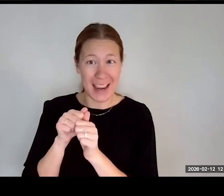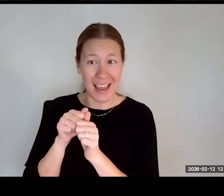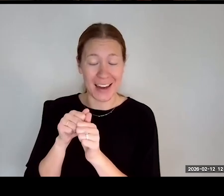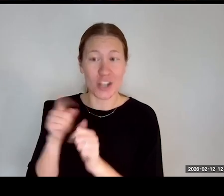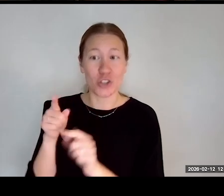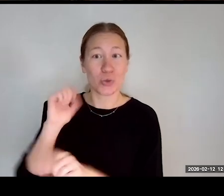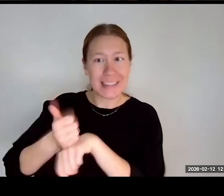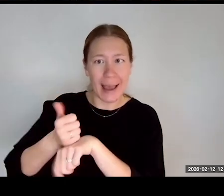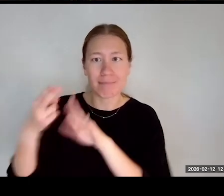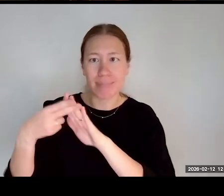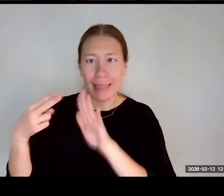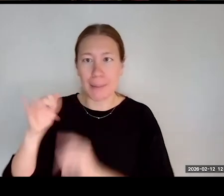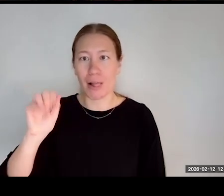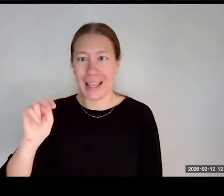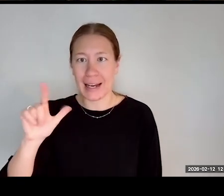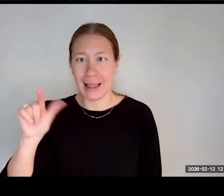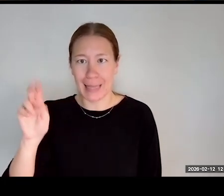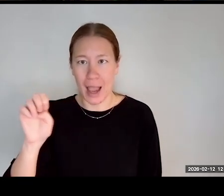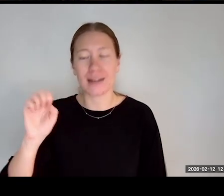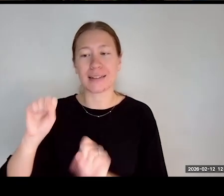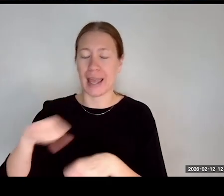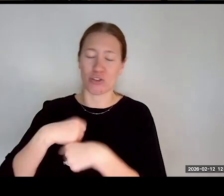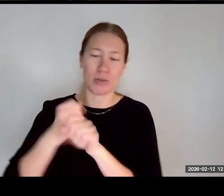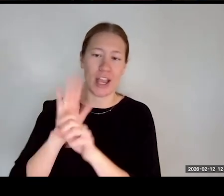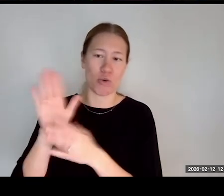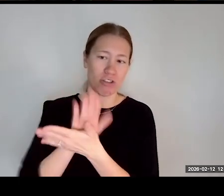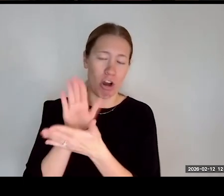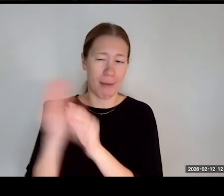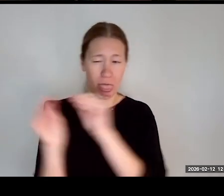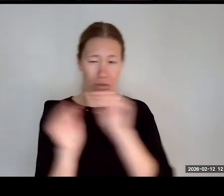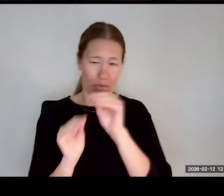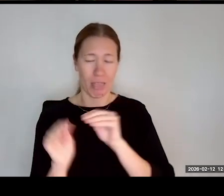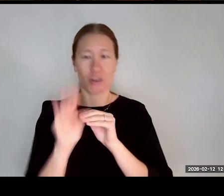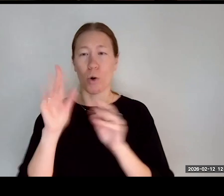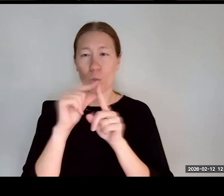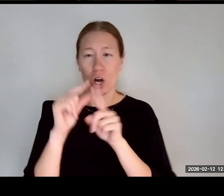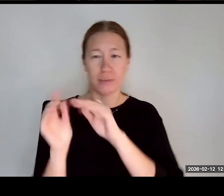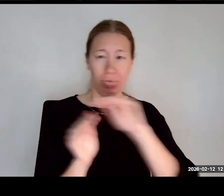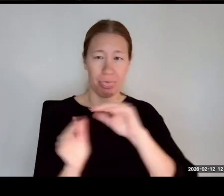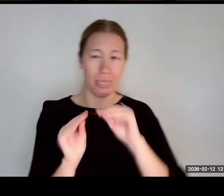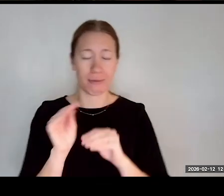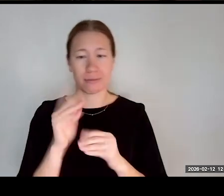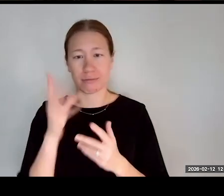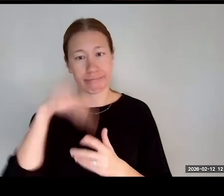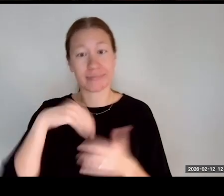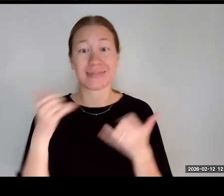it can make your document look really funky and push all of your text around. Now we have this beautiful little anchor tool